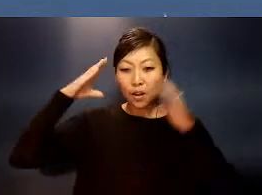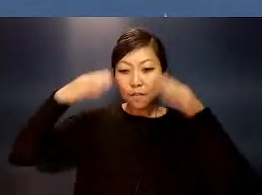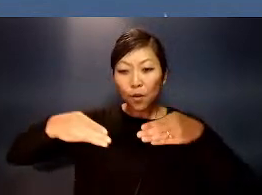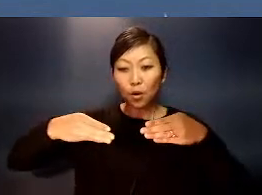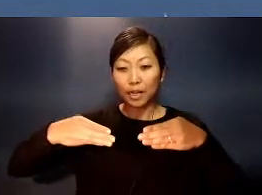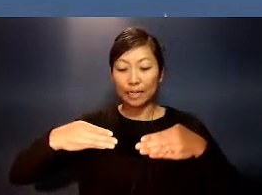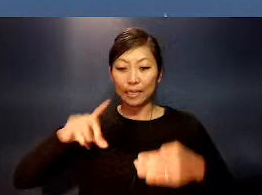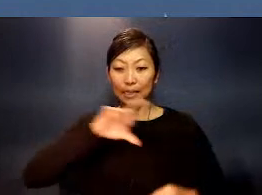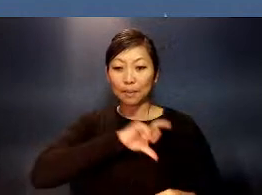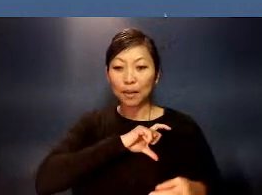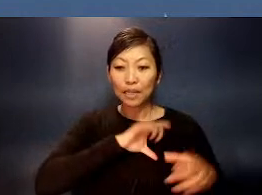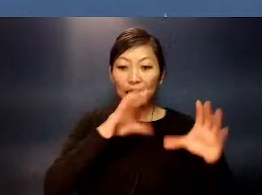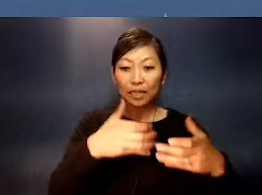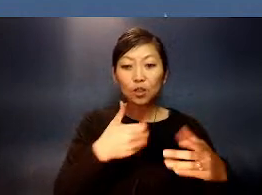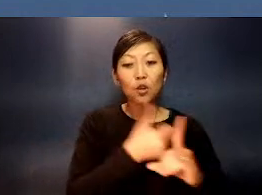BROOEFL ABOUT OFFERS NOT GOING TO WORK ANYMORE.